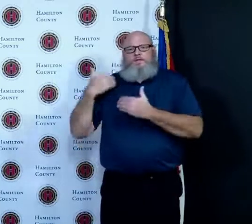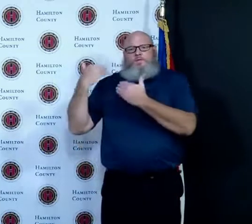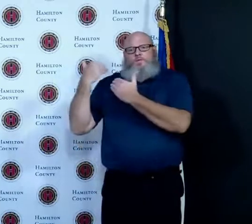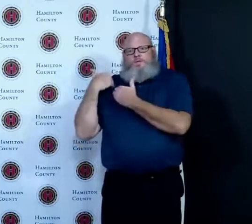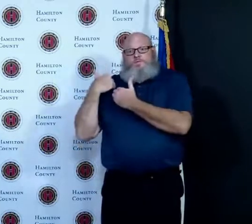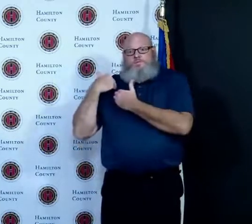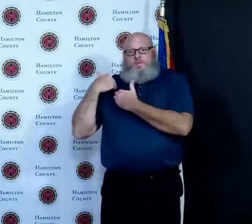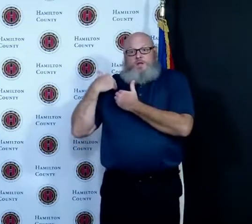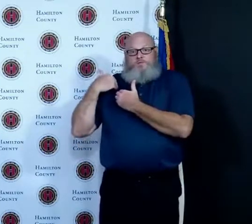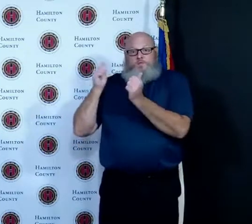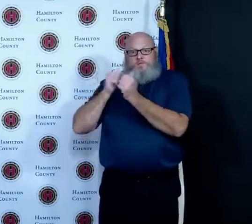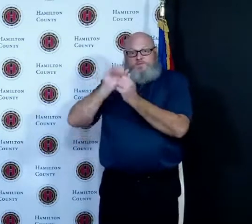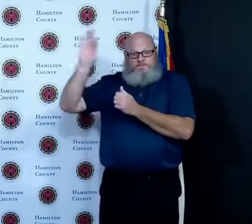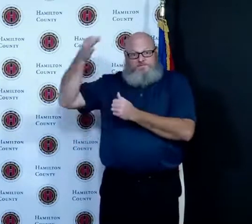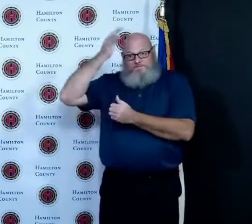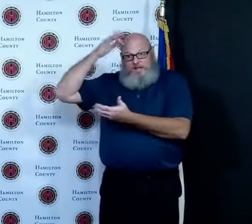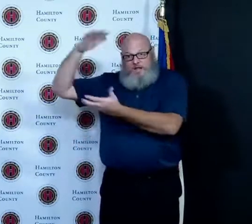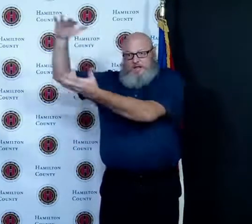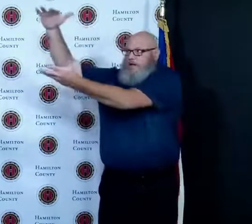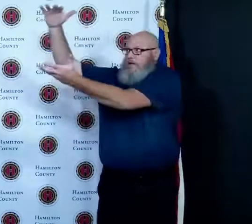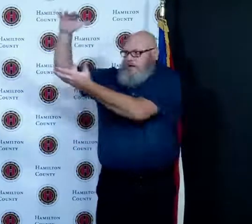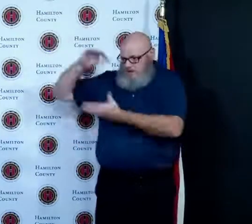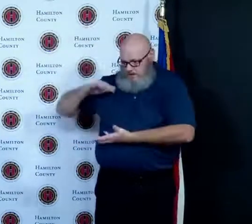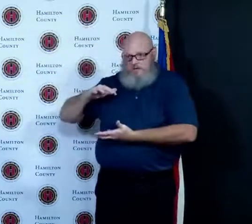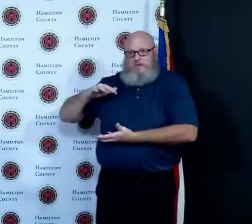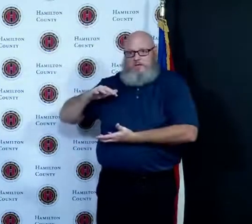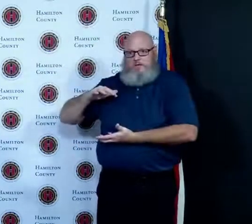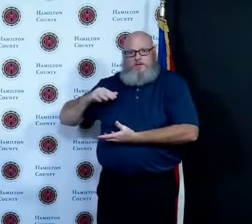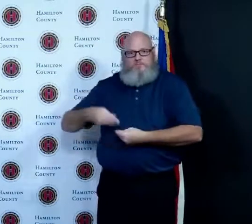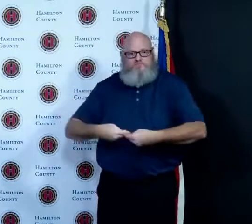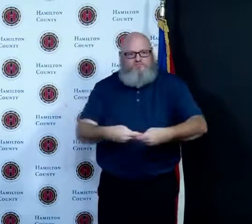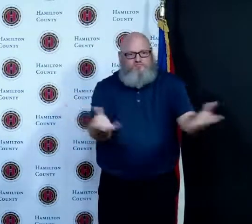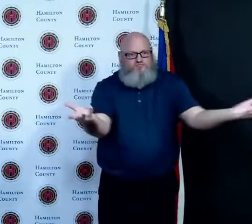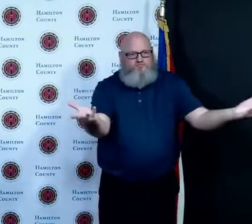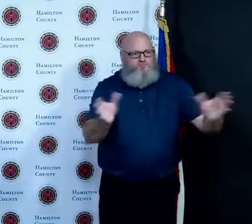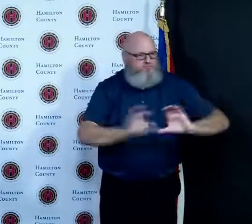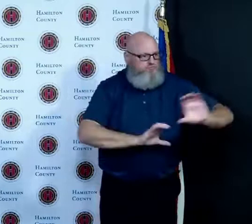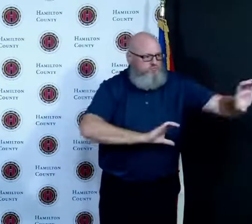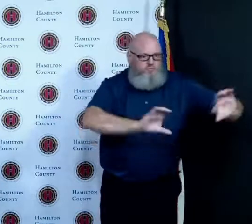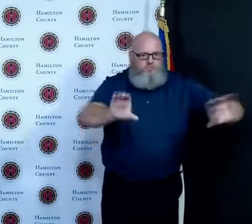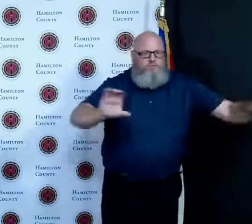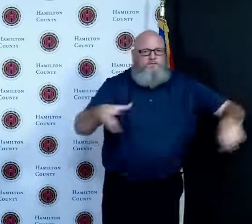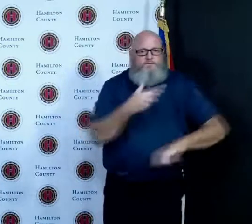we're providing the back sort of the background support the storage and making sure that it can